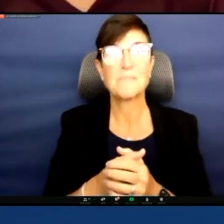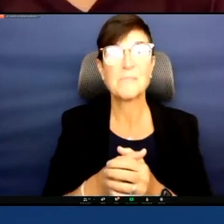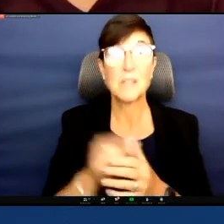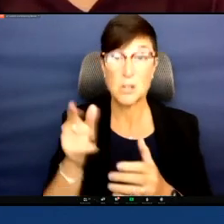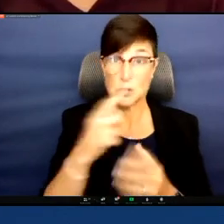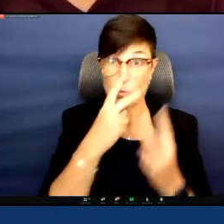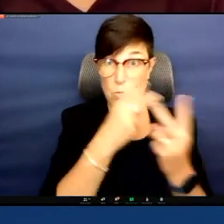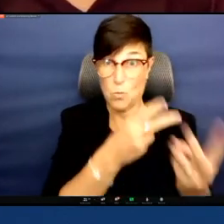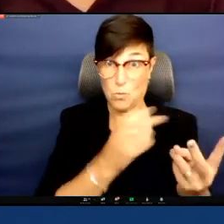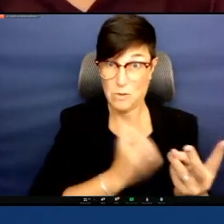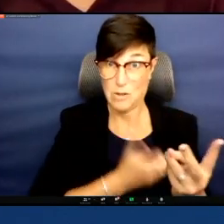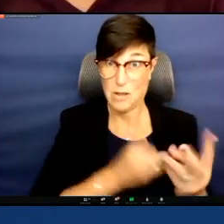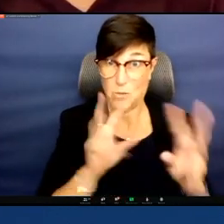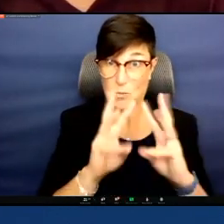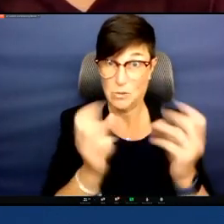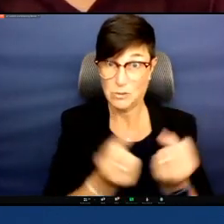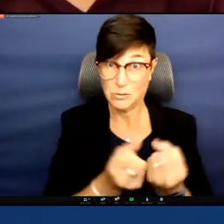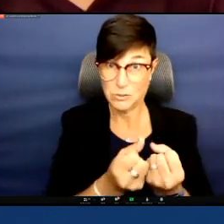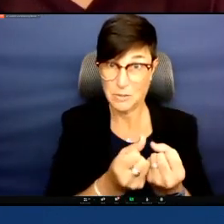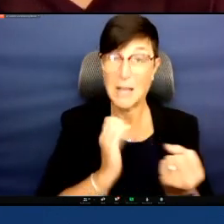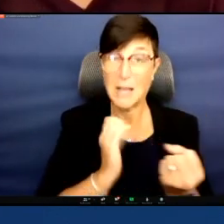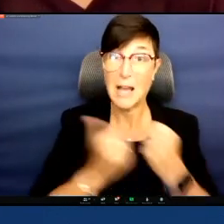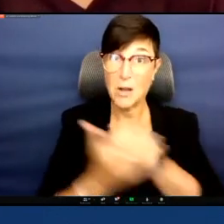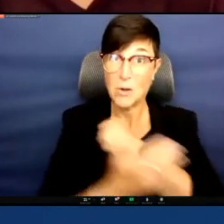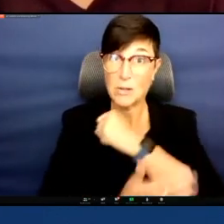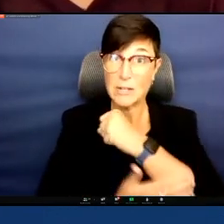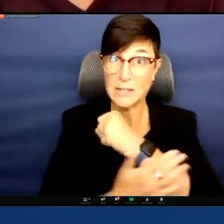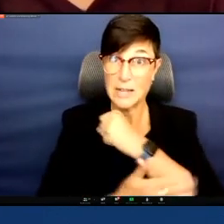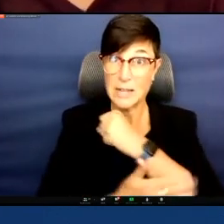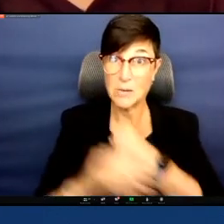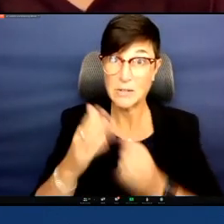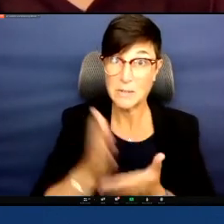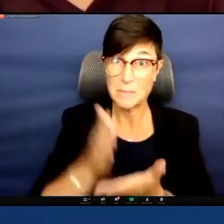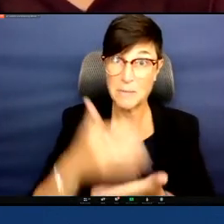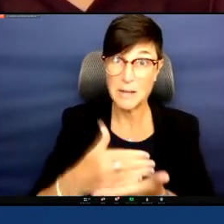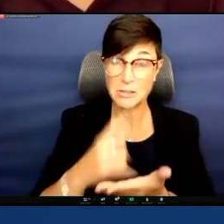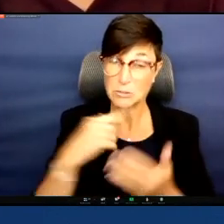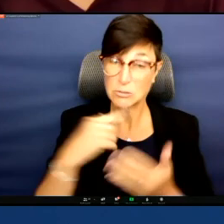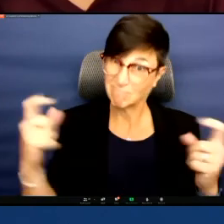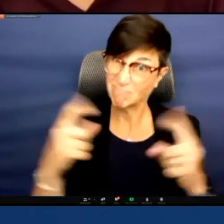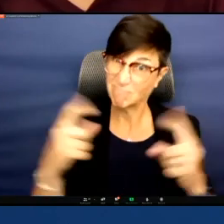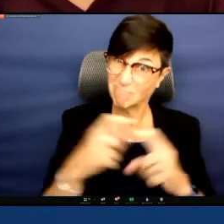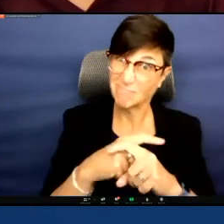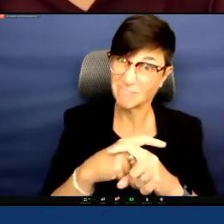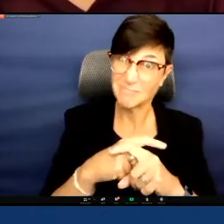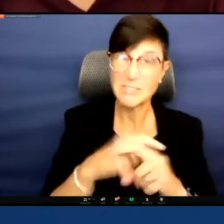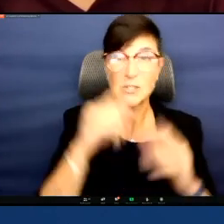the county's budget is very complex, and we hope this workshop helps provide you with information about our budget